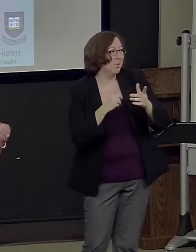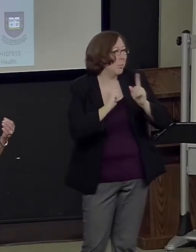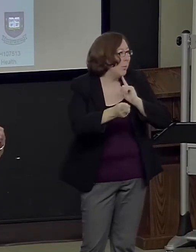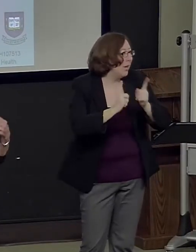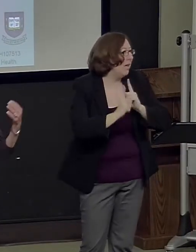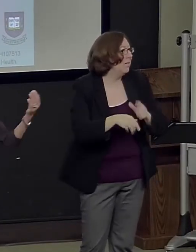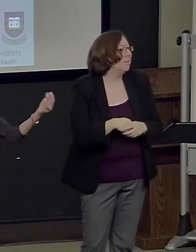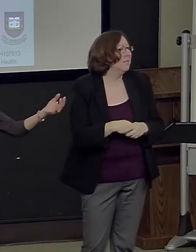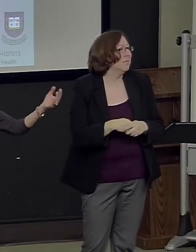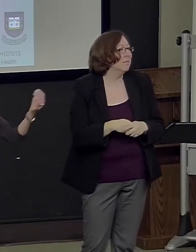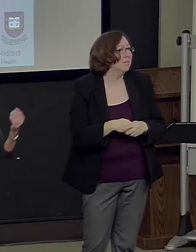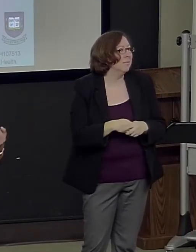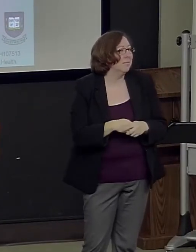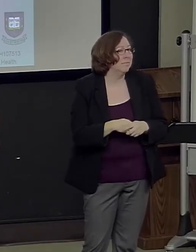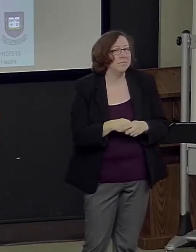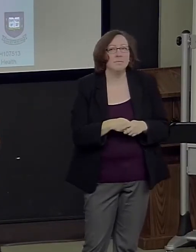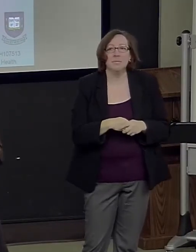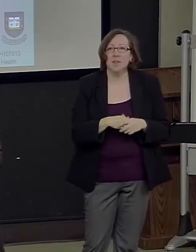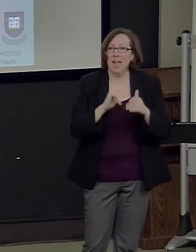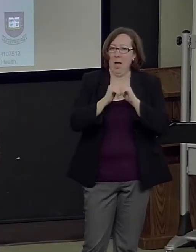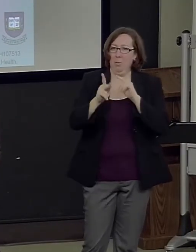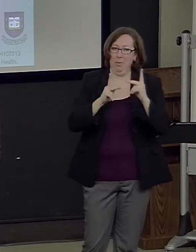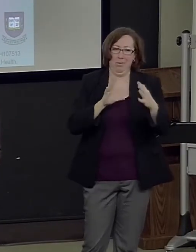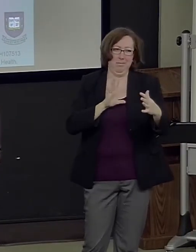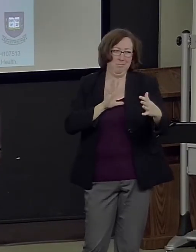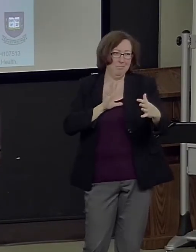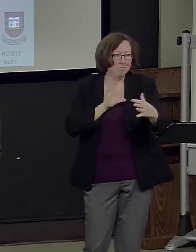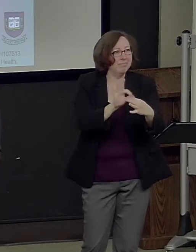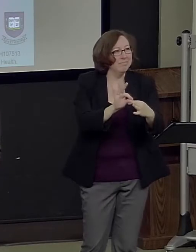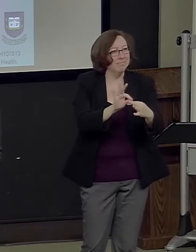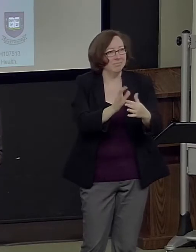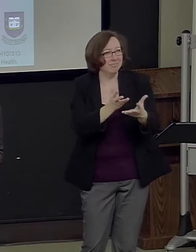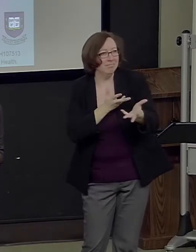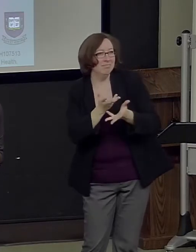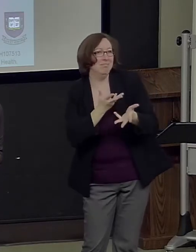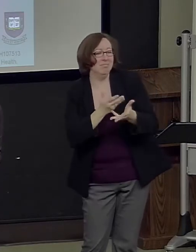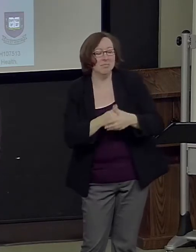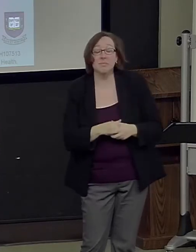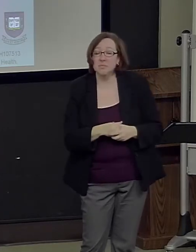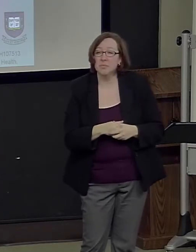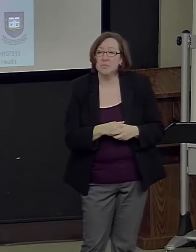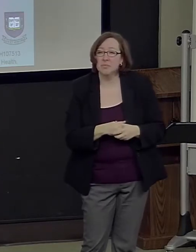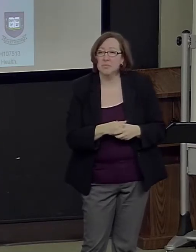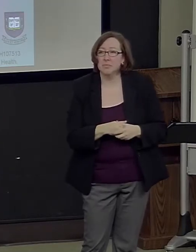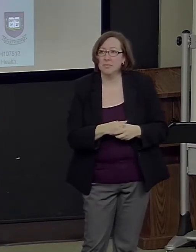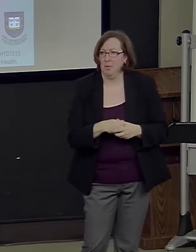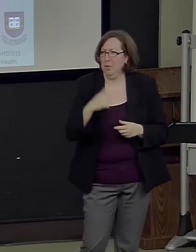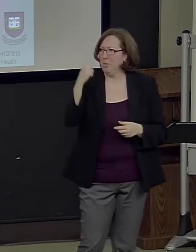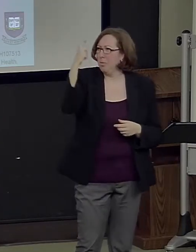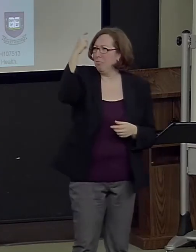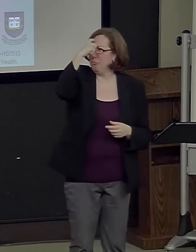the connections one to the other. The brain is exquisitely designed